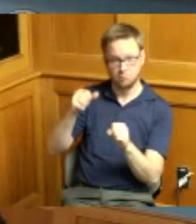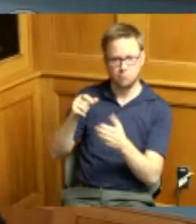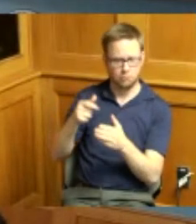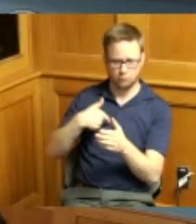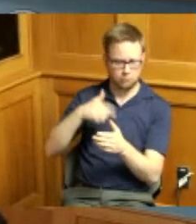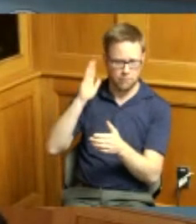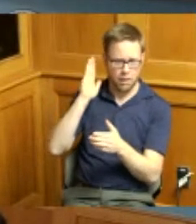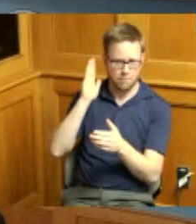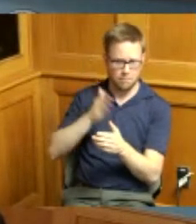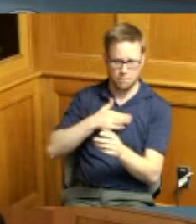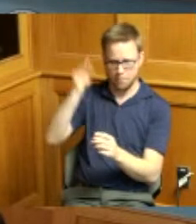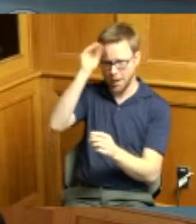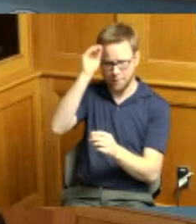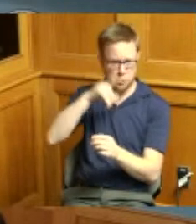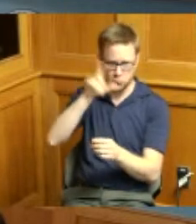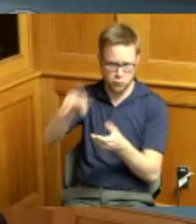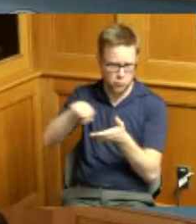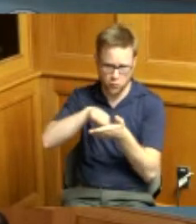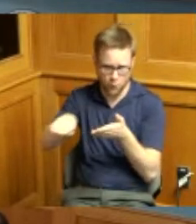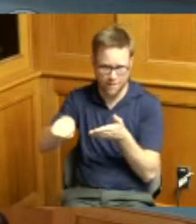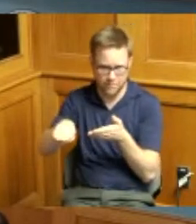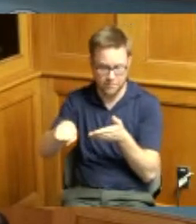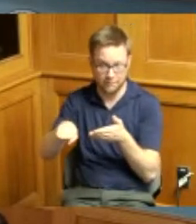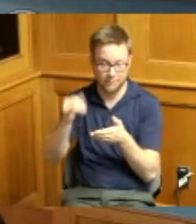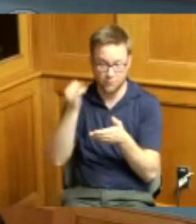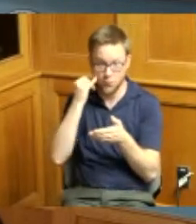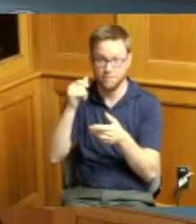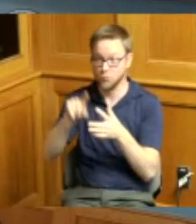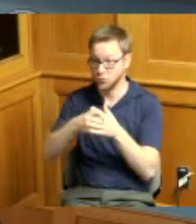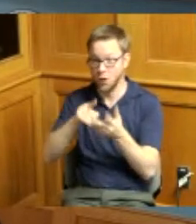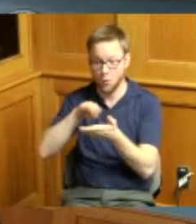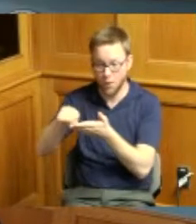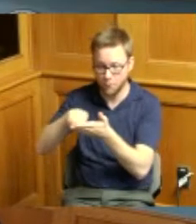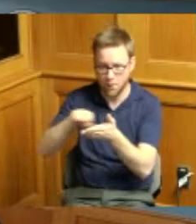other correct yeah that's great yeah any discussion on item 10.